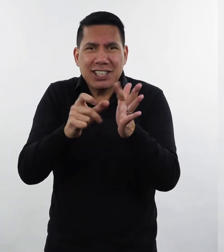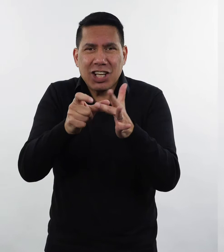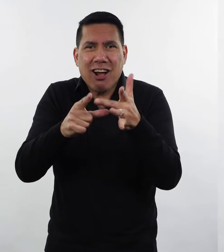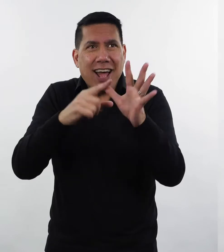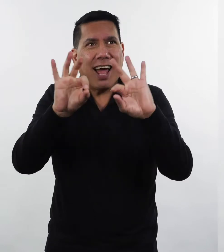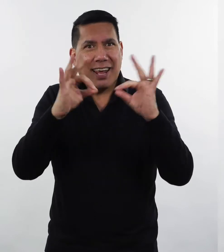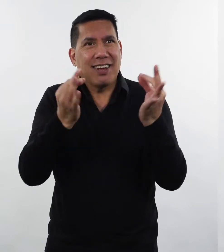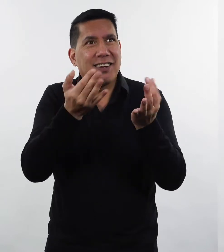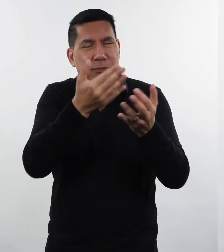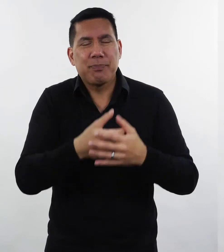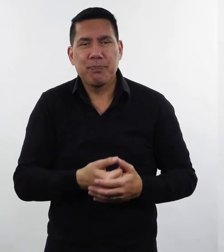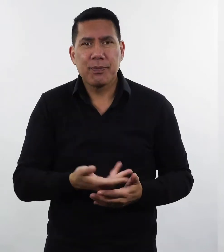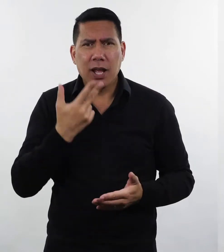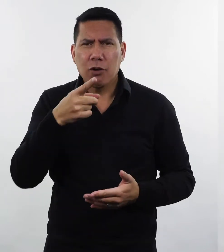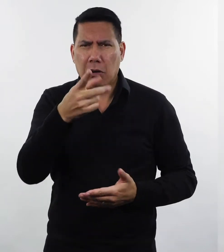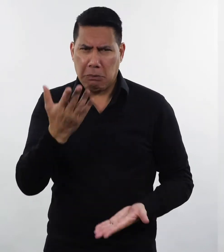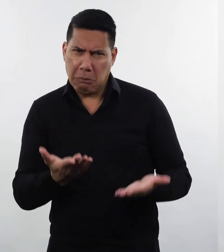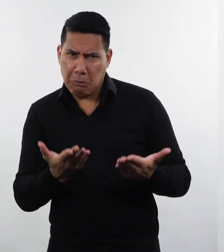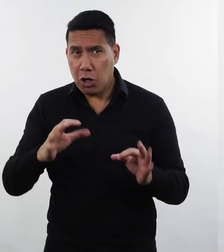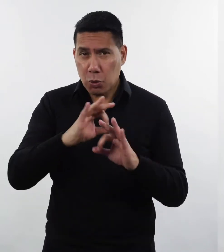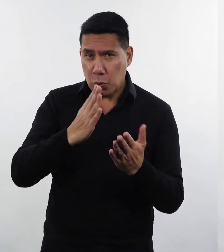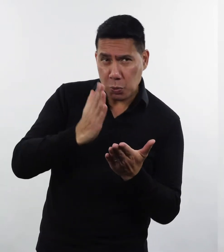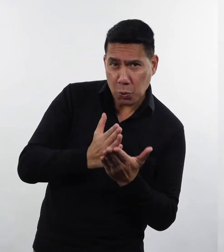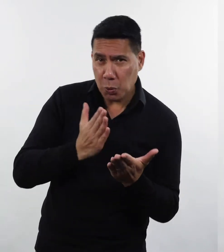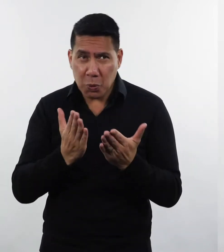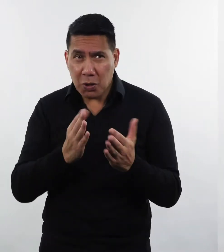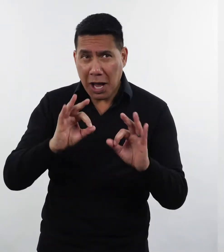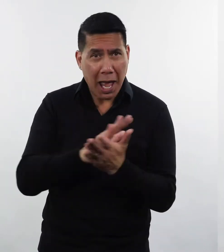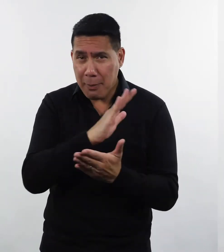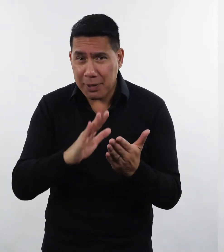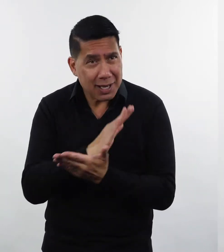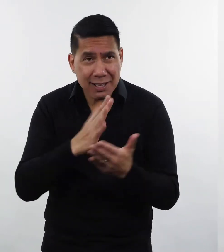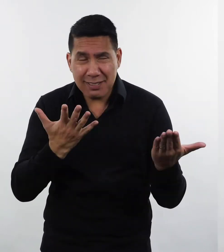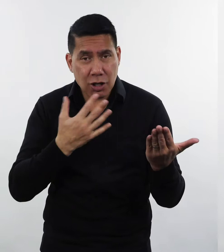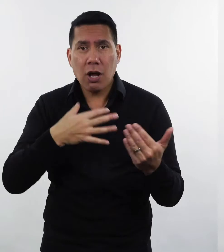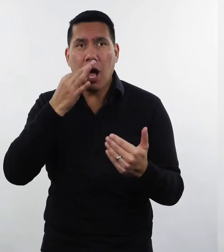you have a right to ask for clarification on any information, decisions or plans you have received.